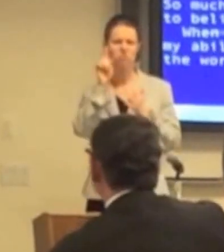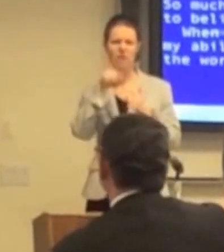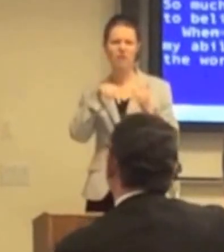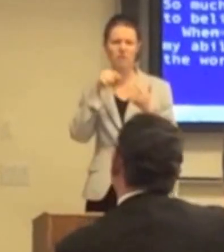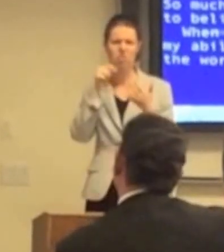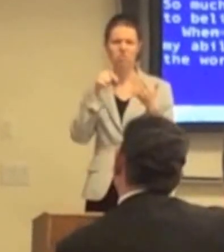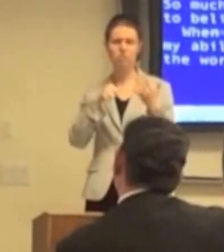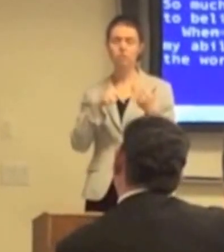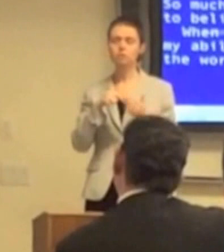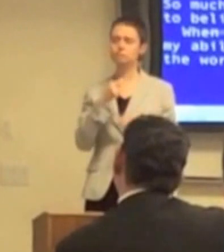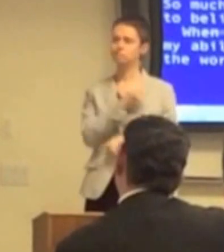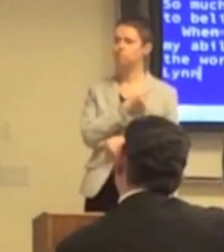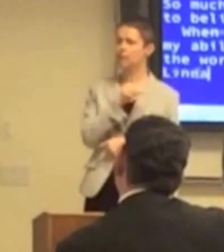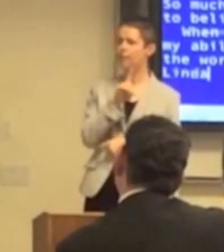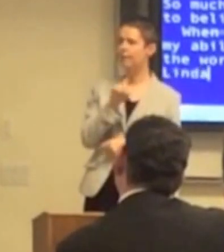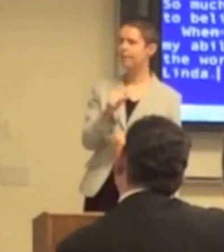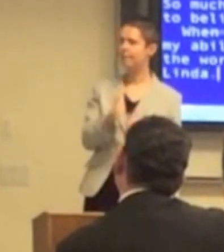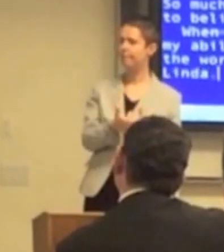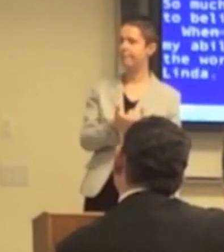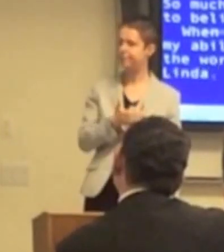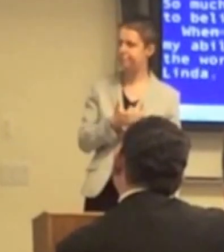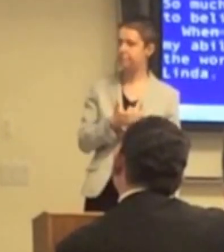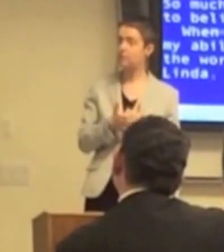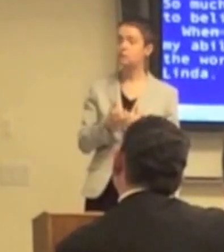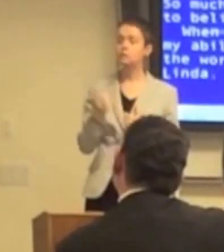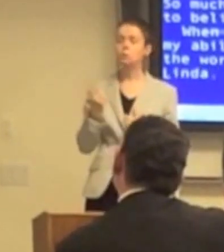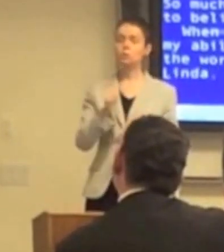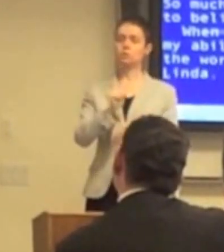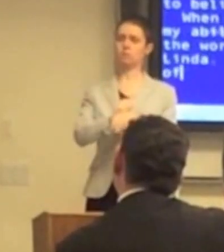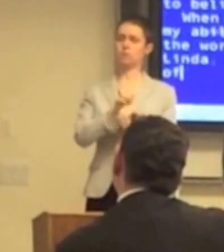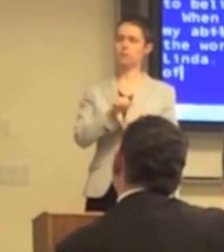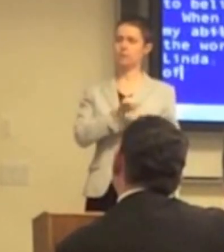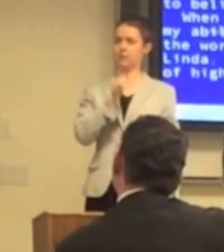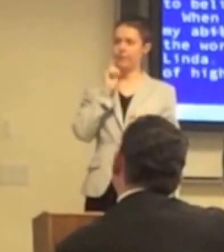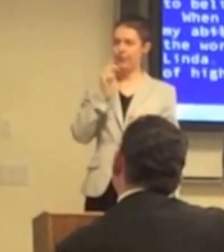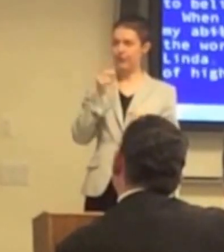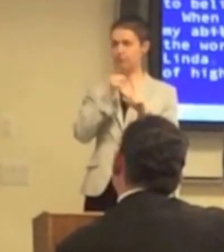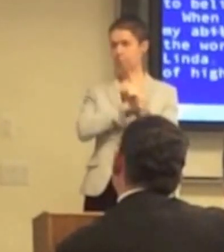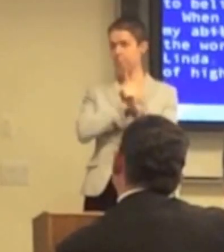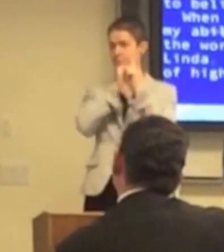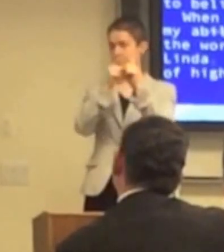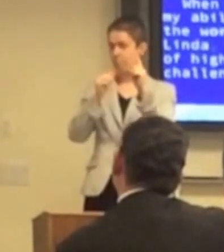there was Linda, setting a standard of high expectations that challenged me